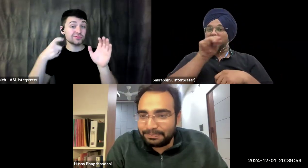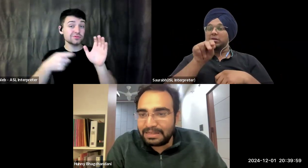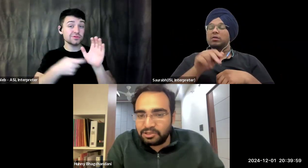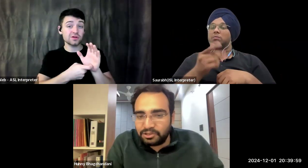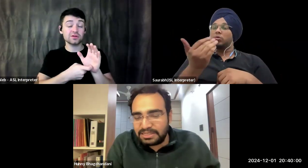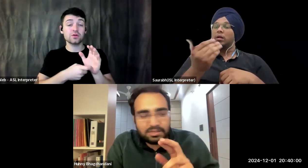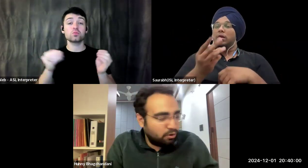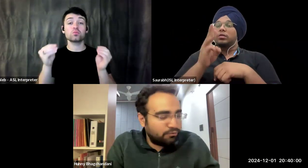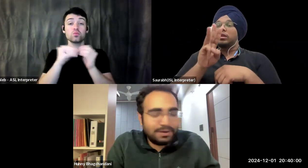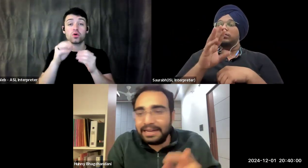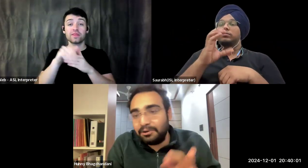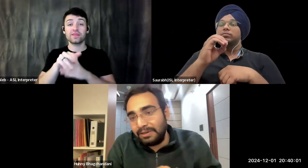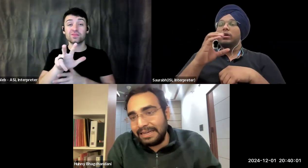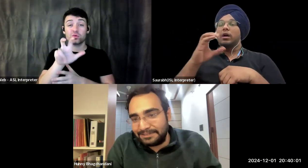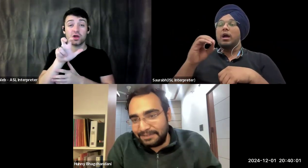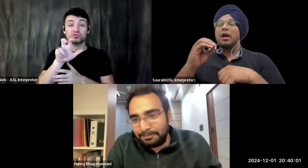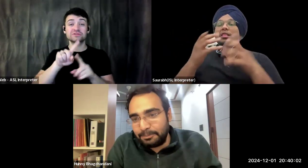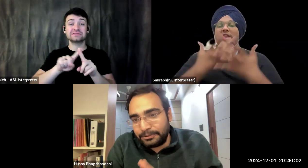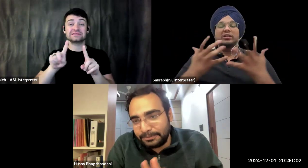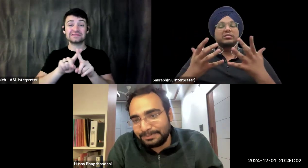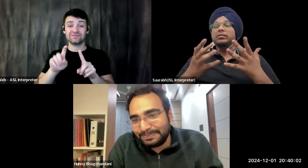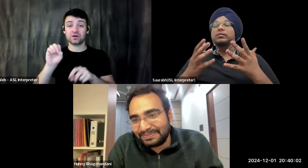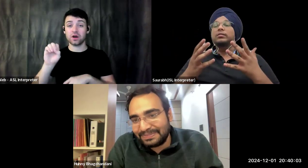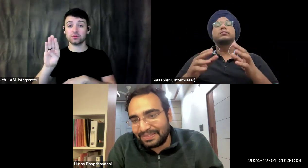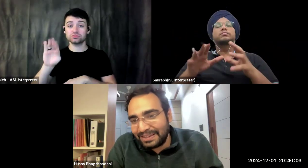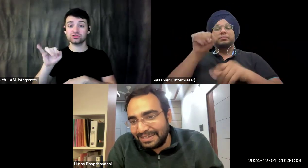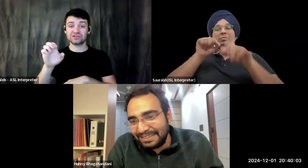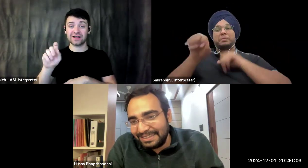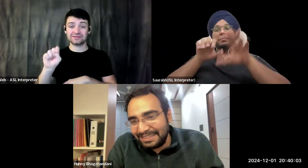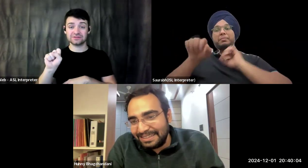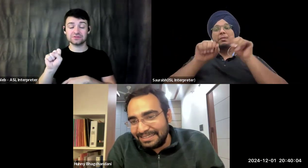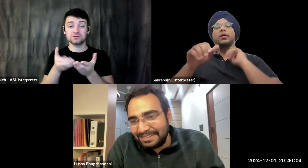[Hunny speaking] Offline. So this is offline and online as well. Both.